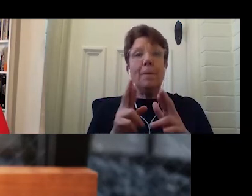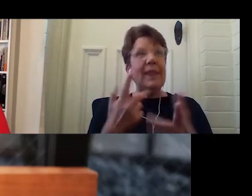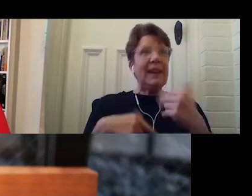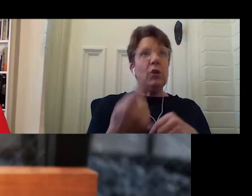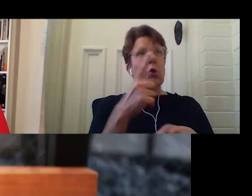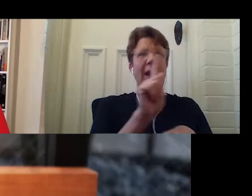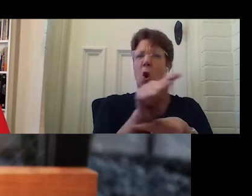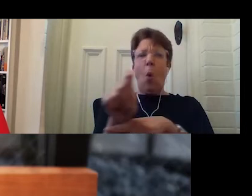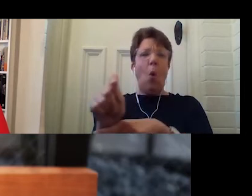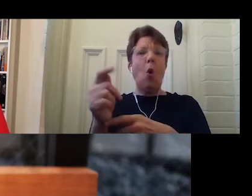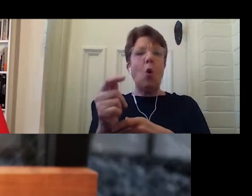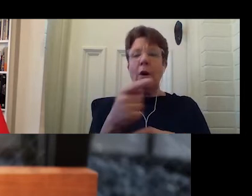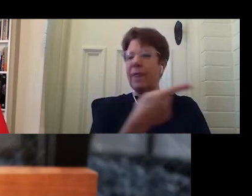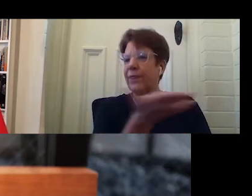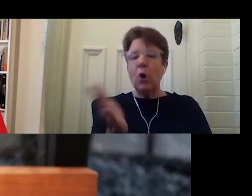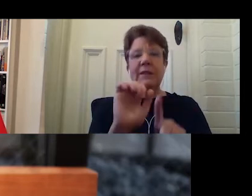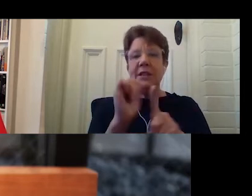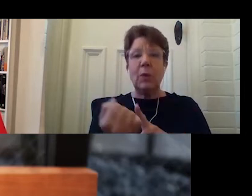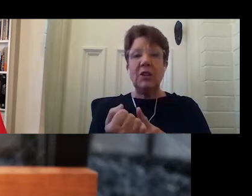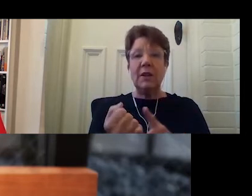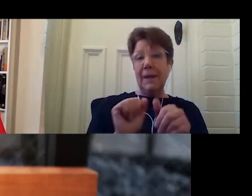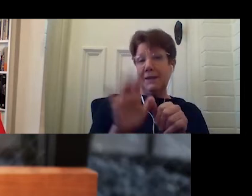situations will be the best marketing approach. But failure to